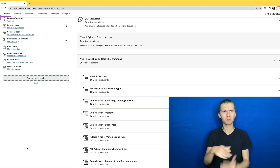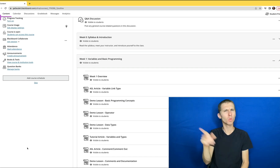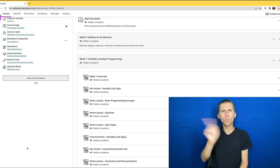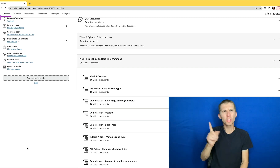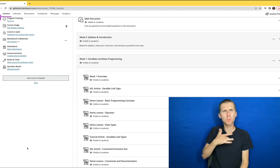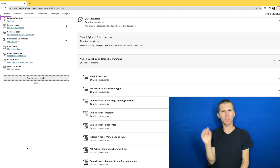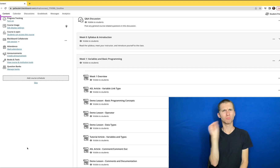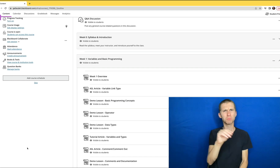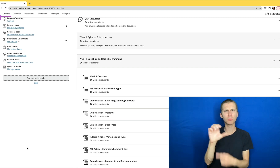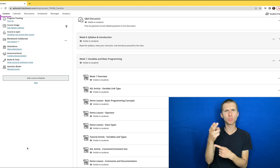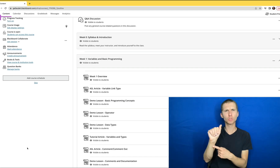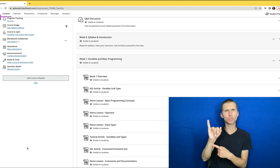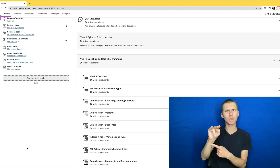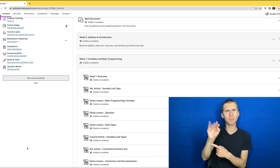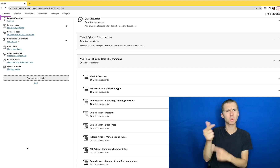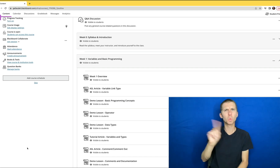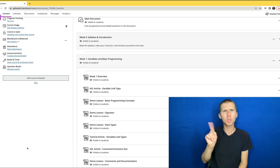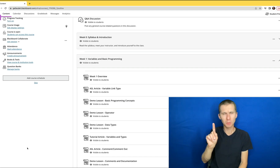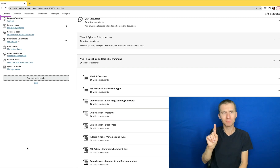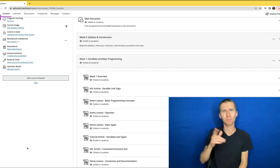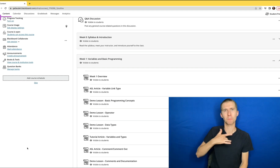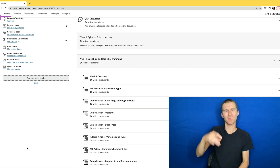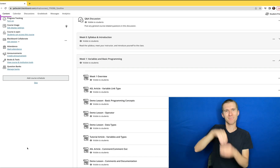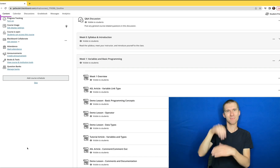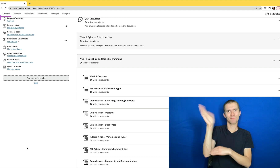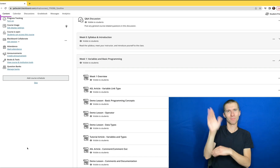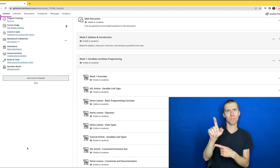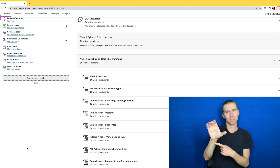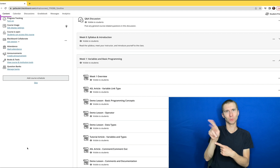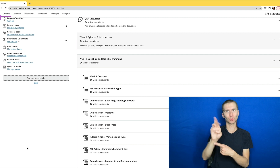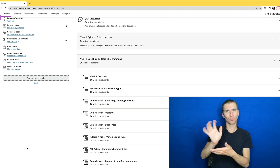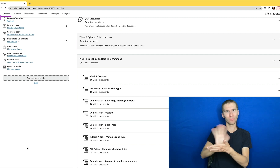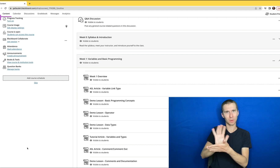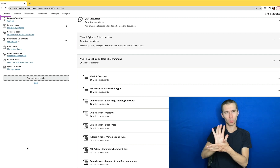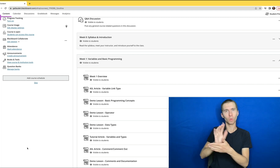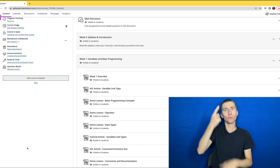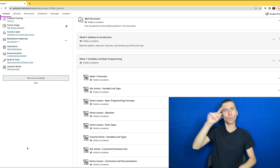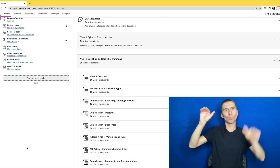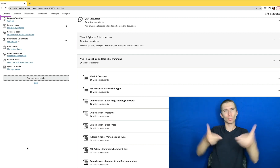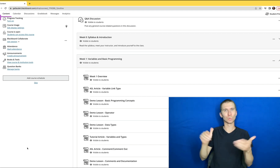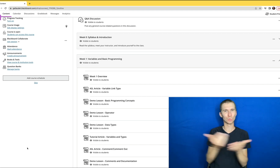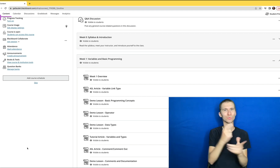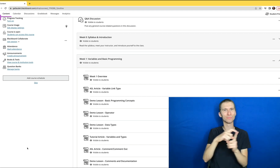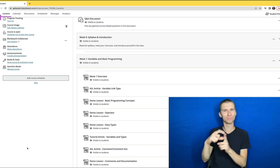Where do you use chaining? Normally, you would use chaining in a lecture video that introduces new vocabulary words.